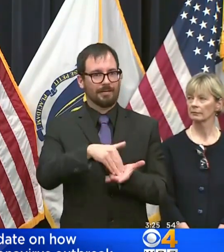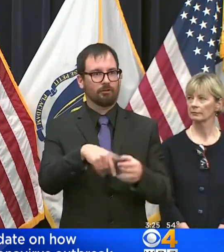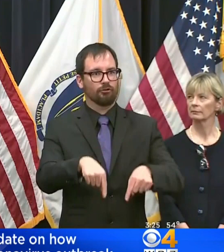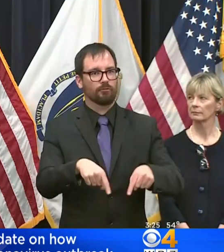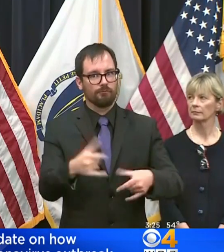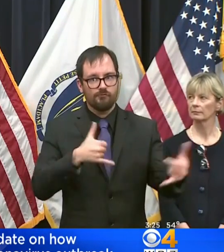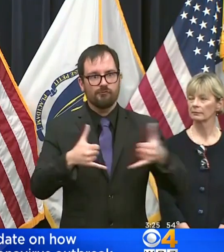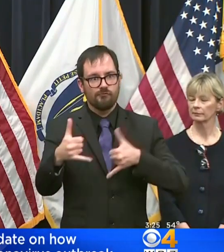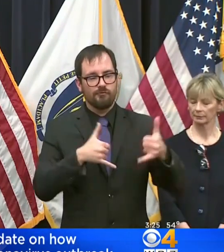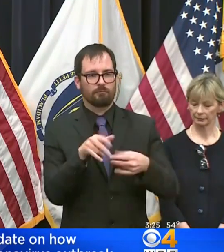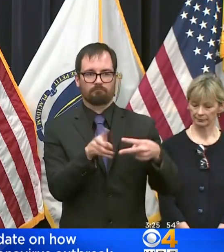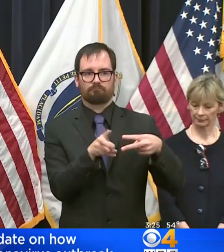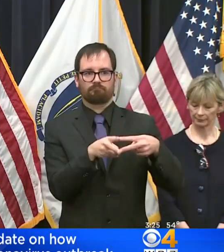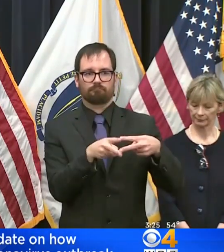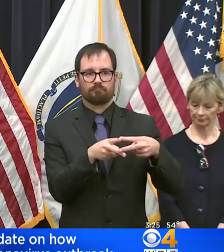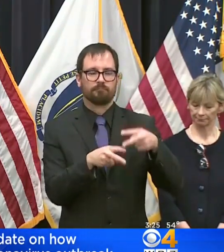THE ISSUE ASSOCIATED WITH AVAILABILITY OF SWABS.